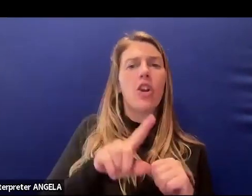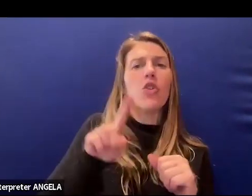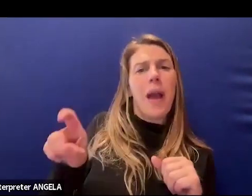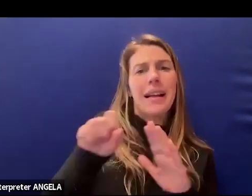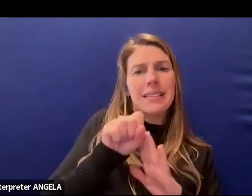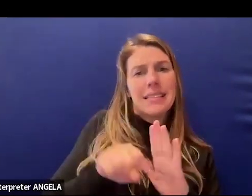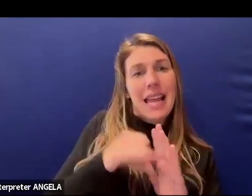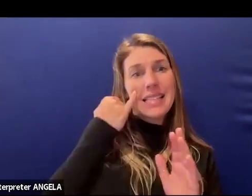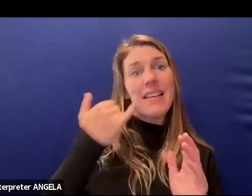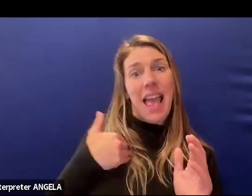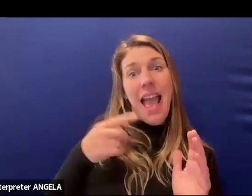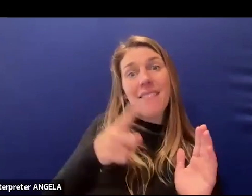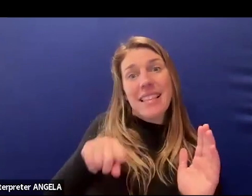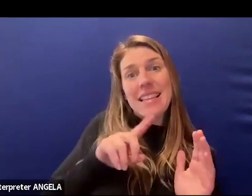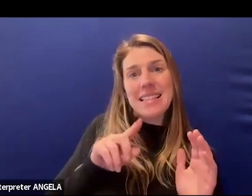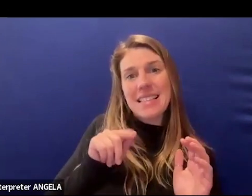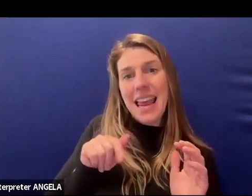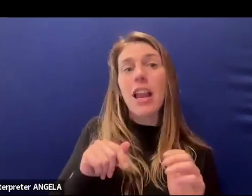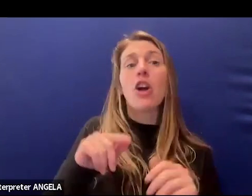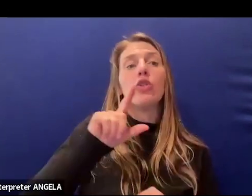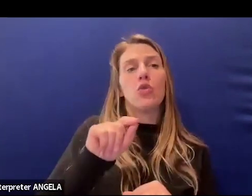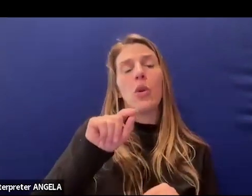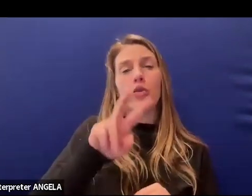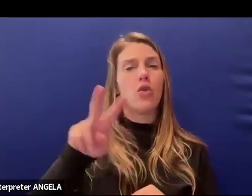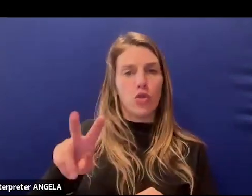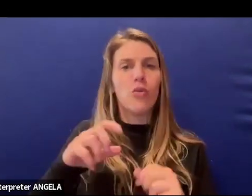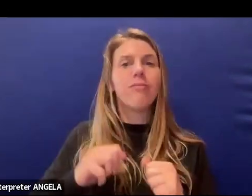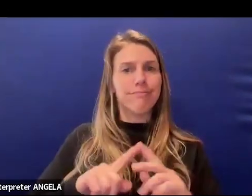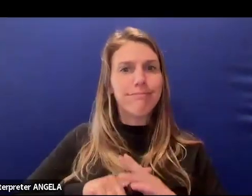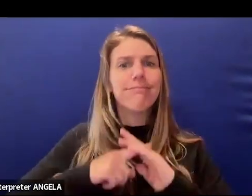Can you ask states if they have this data?" 2022 was the first year that they got that data